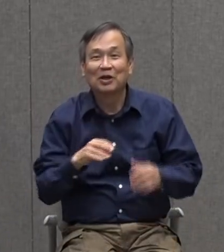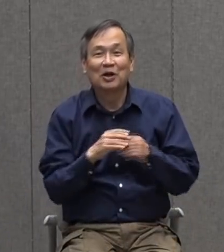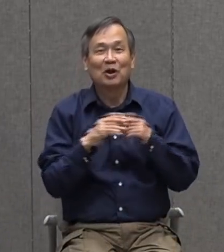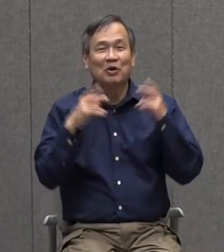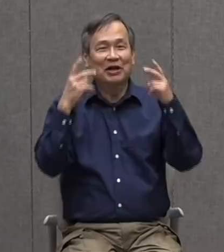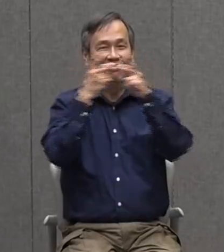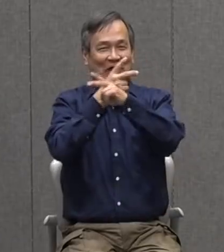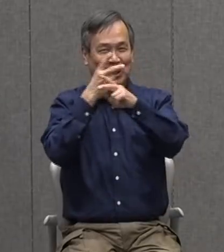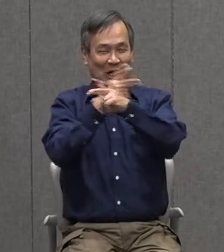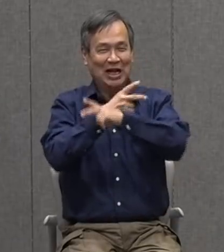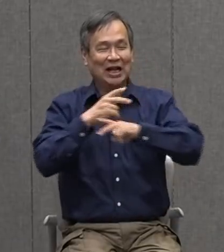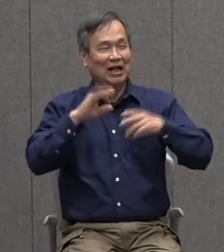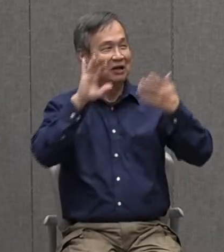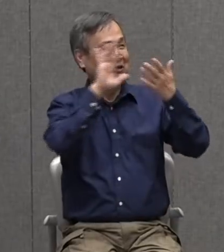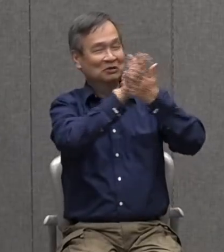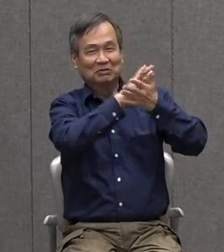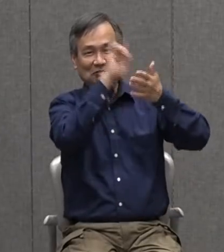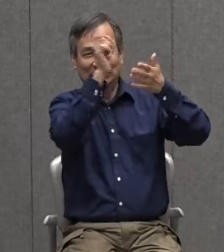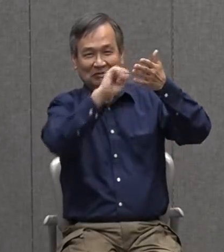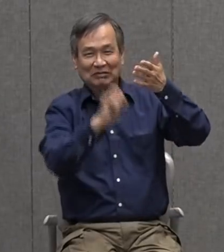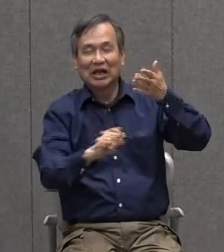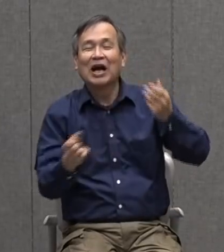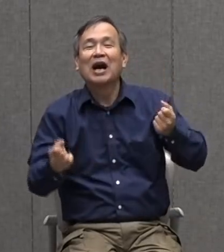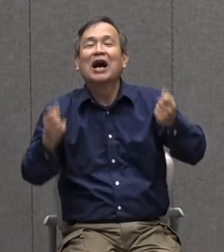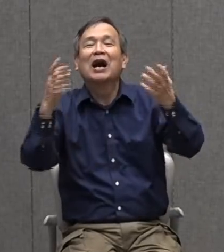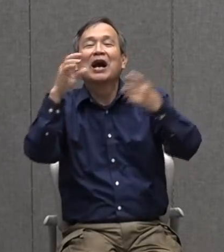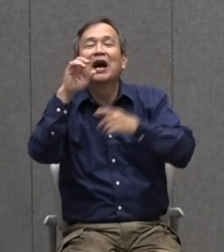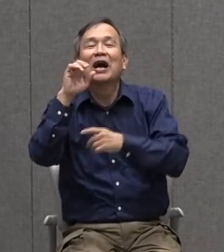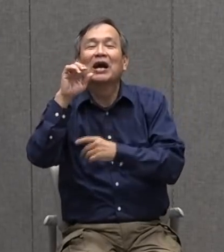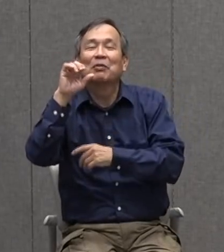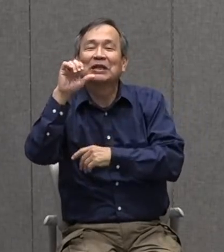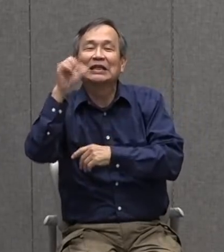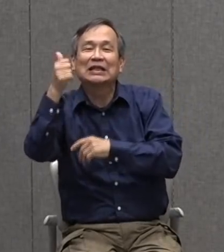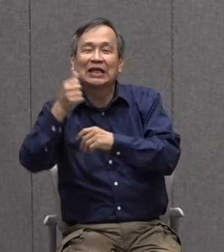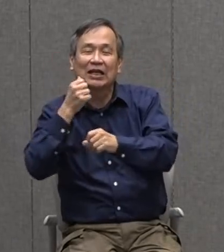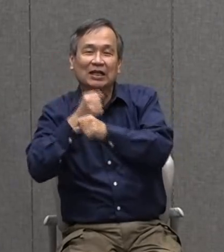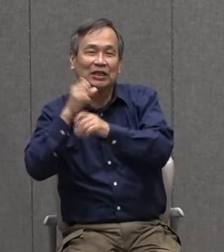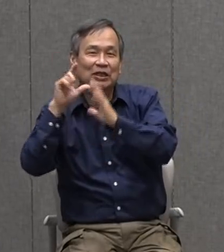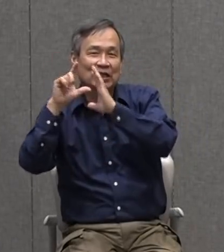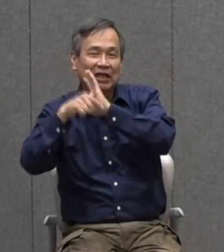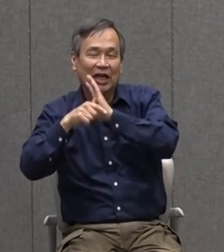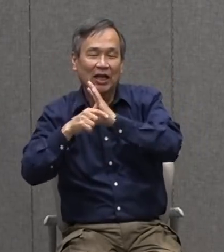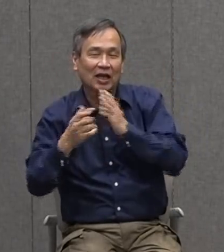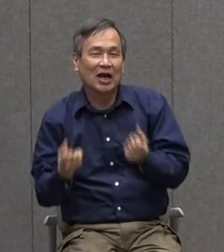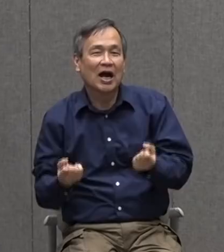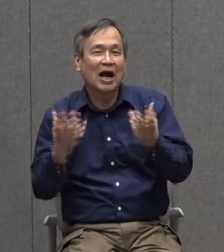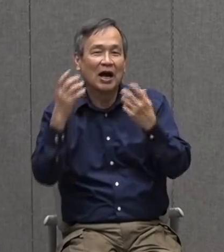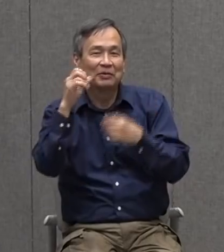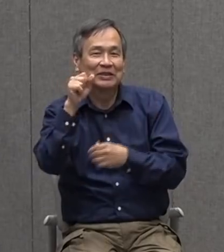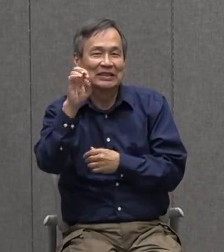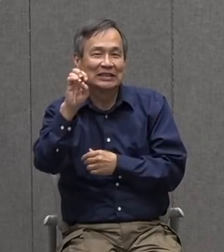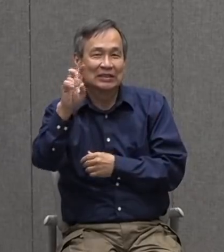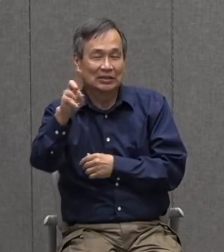how many seeds would we have after 10 years? So let's go ahead and let's get up.